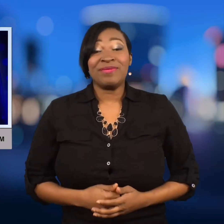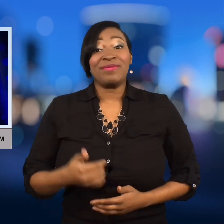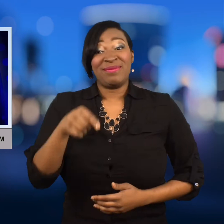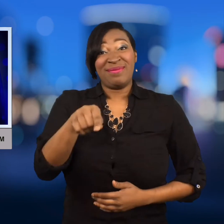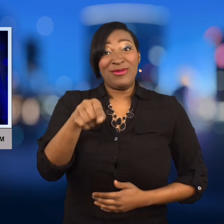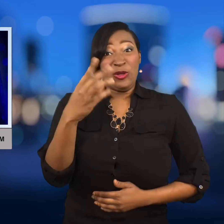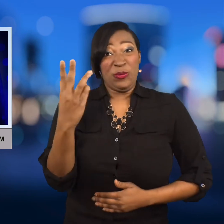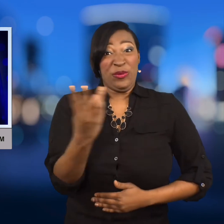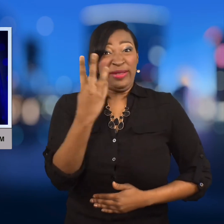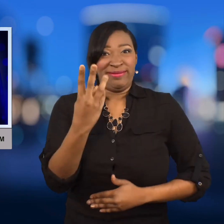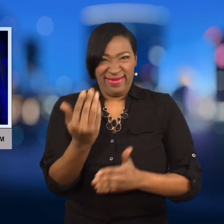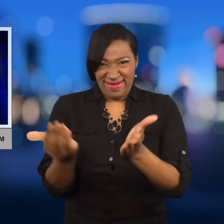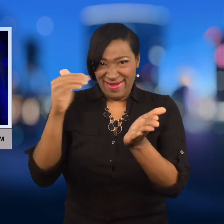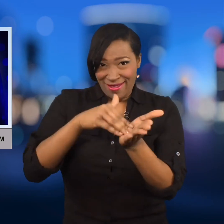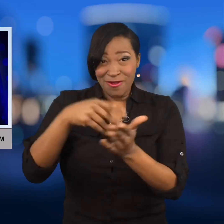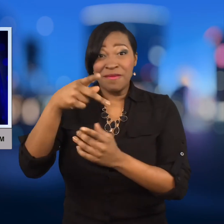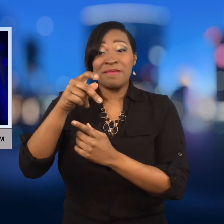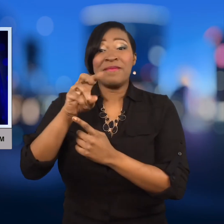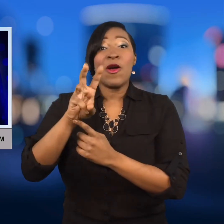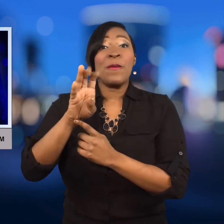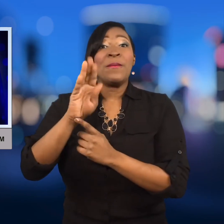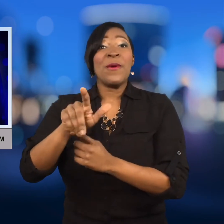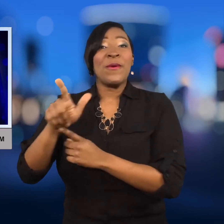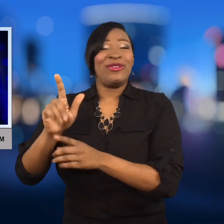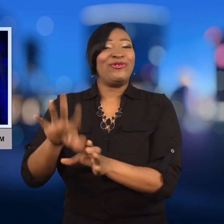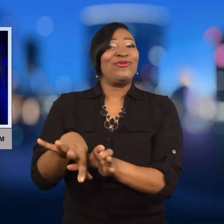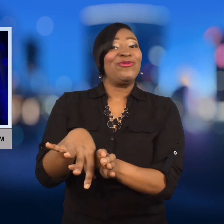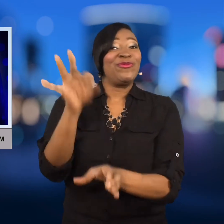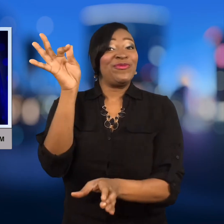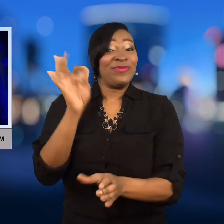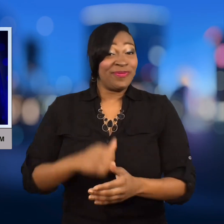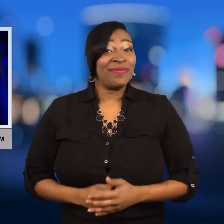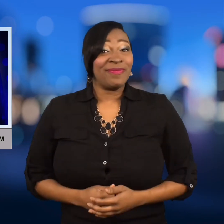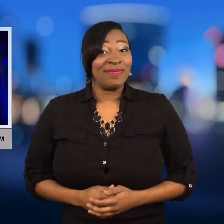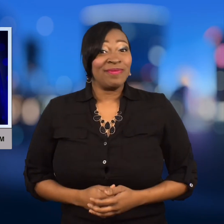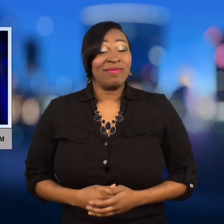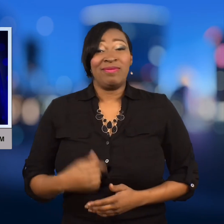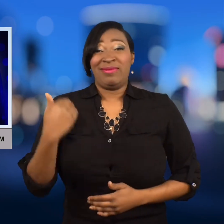The new Powerball drawing is Wednesday.